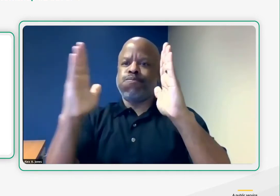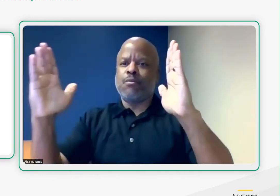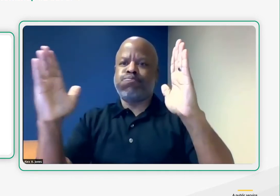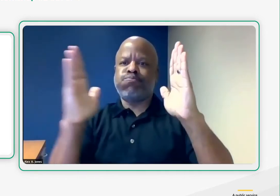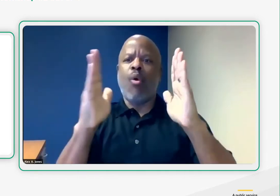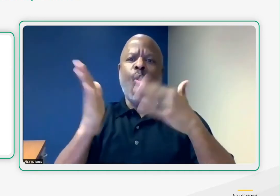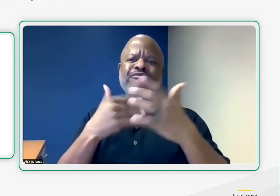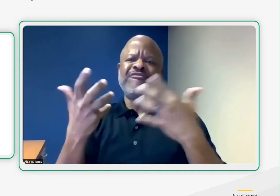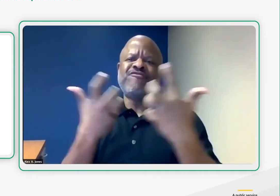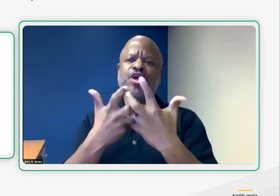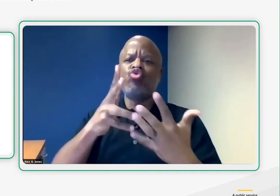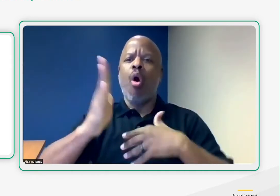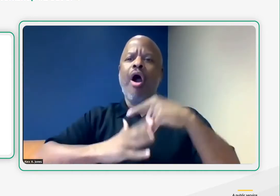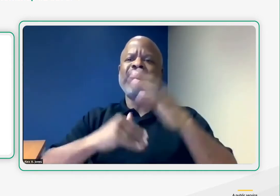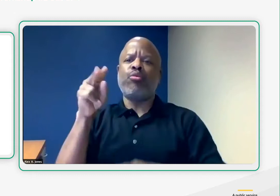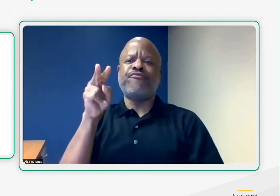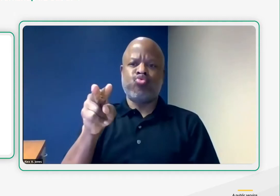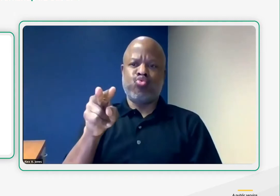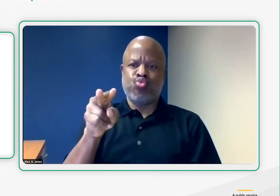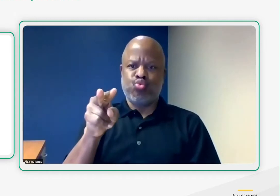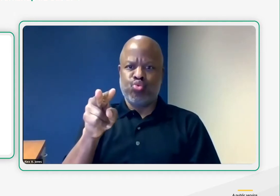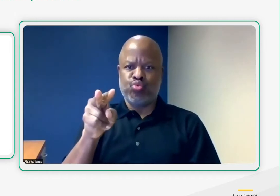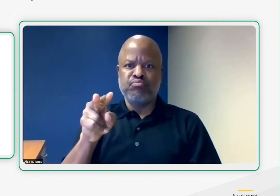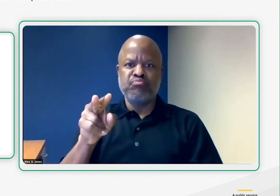re-size between the PowerPoint and my video. And, again, it's all up to your comfort.